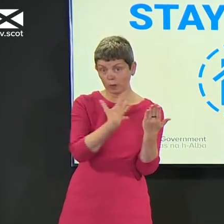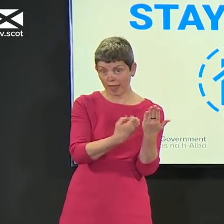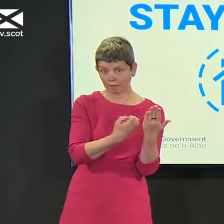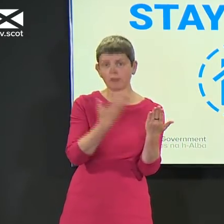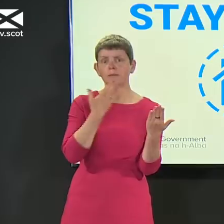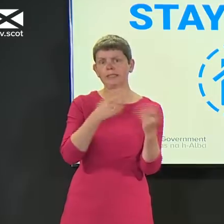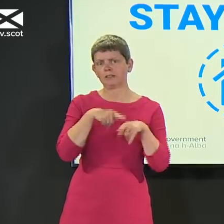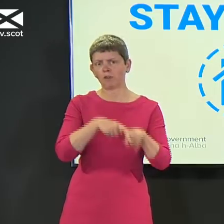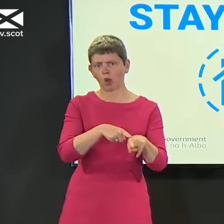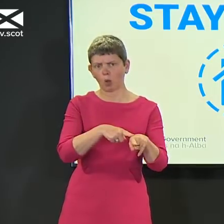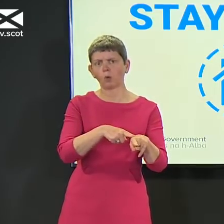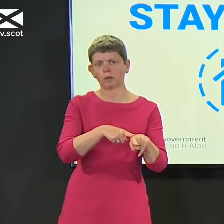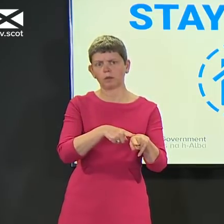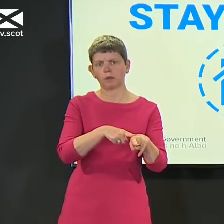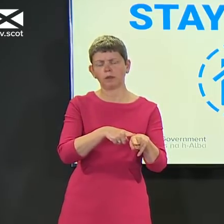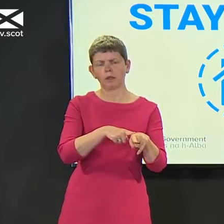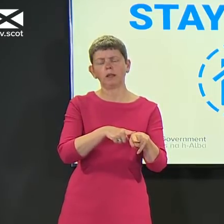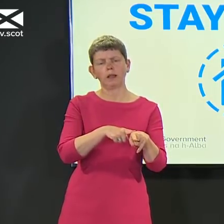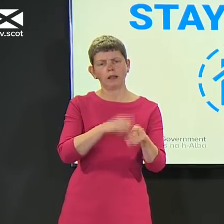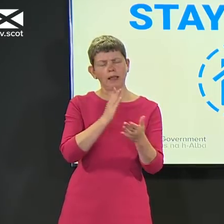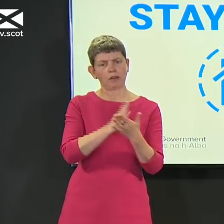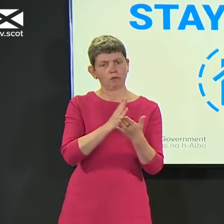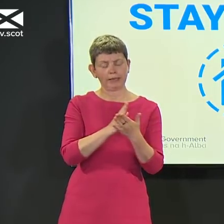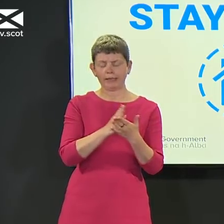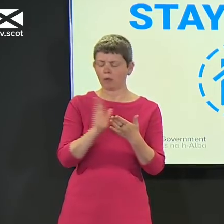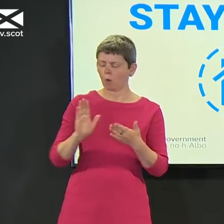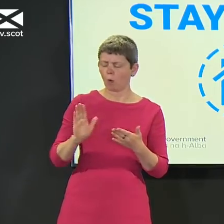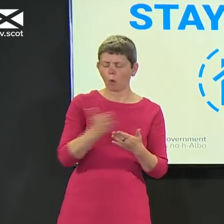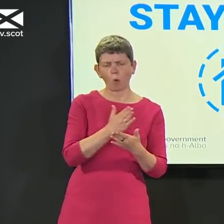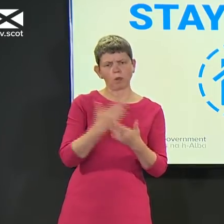and of course and this is the responsibility for government the NHS and our vaccinators